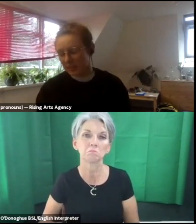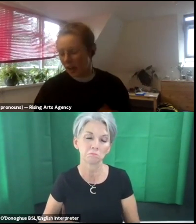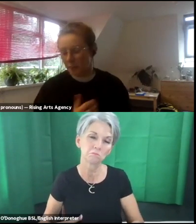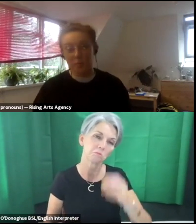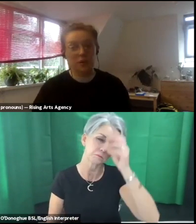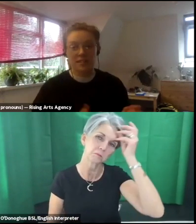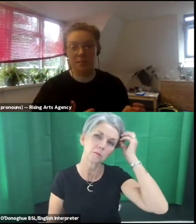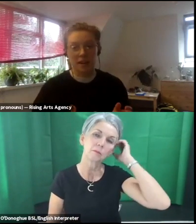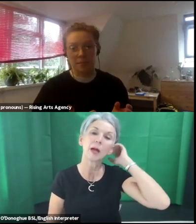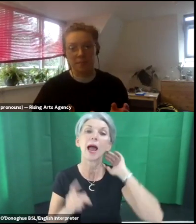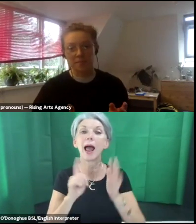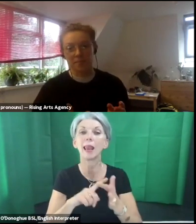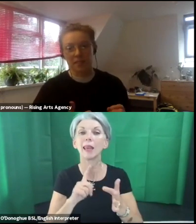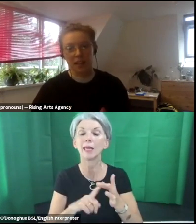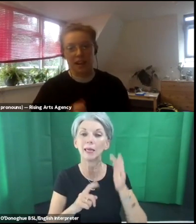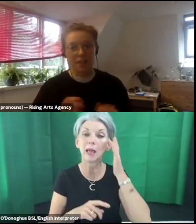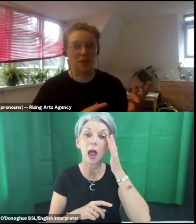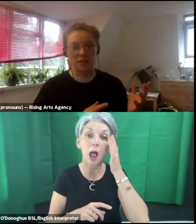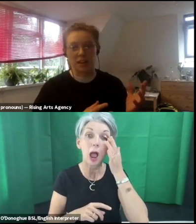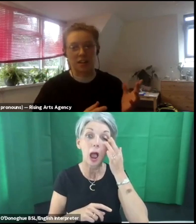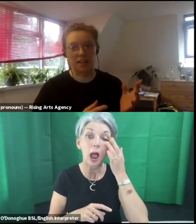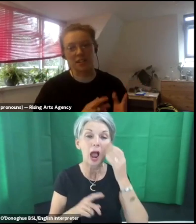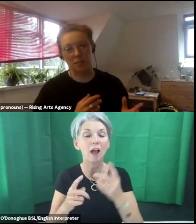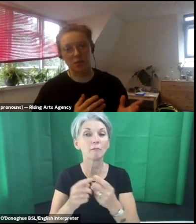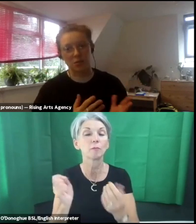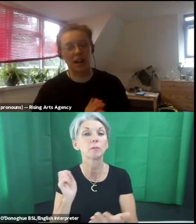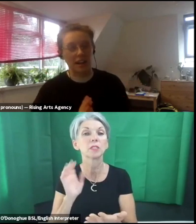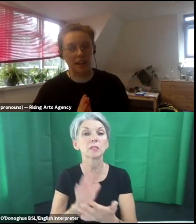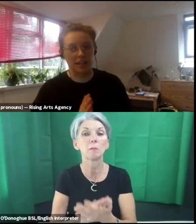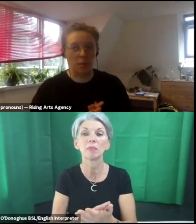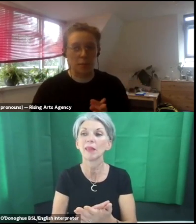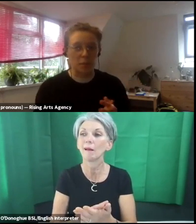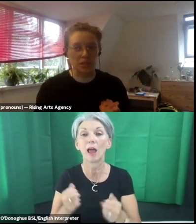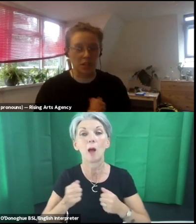I put a thing on our Instagram story earlier, asking what people wanted to